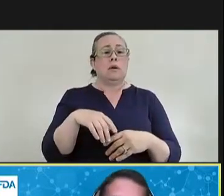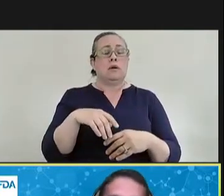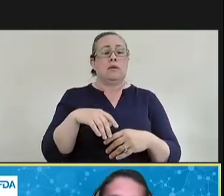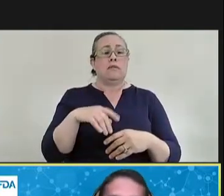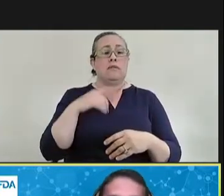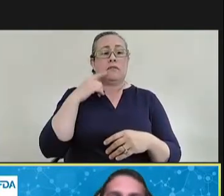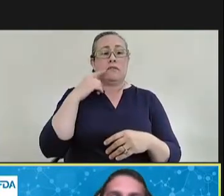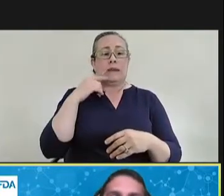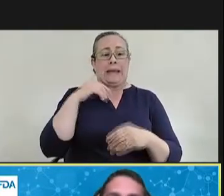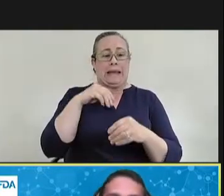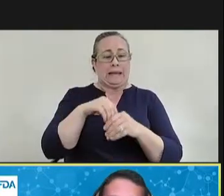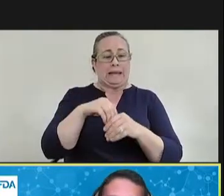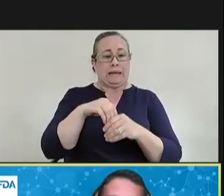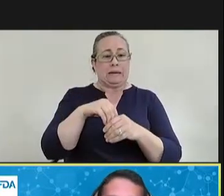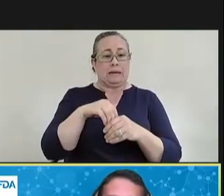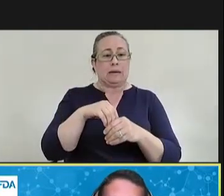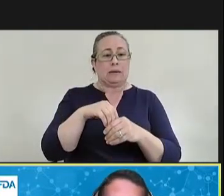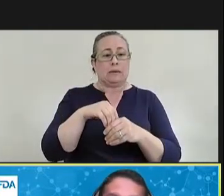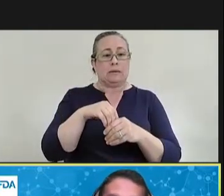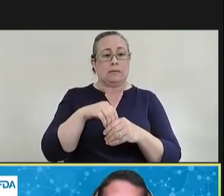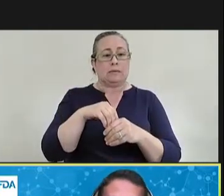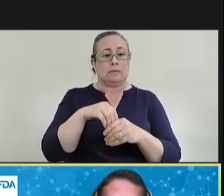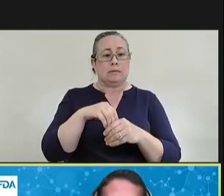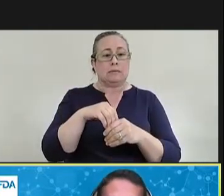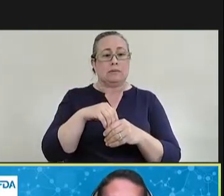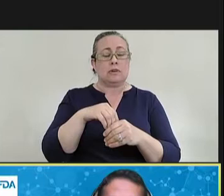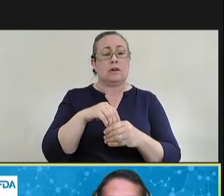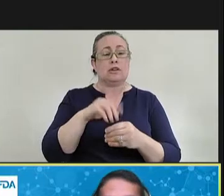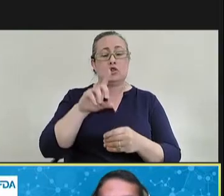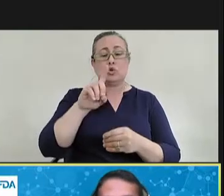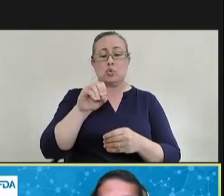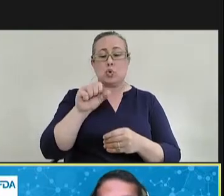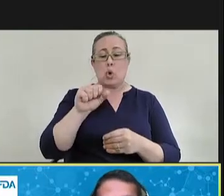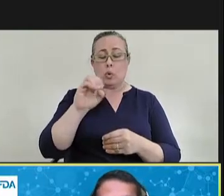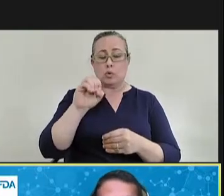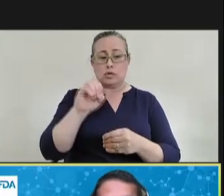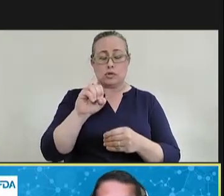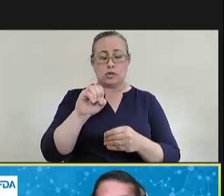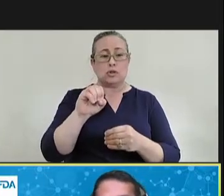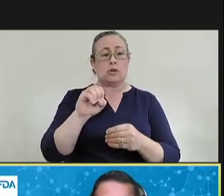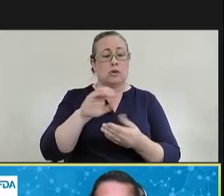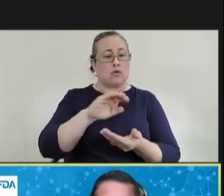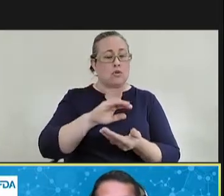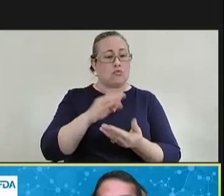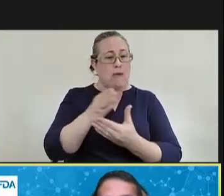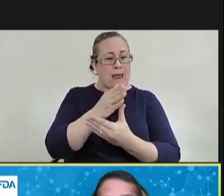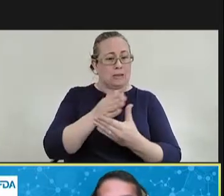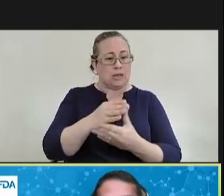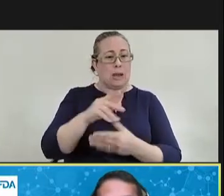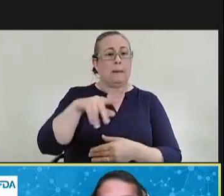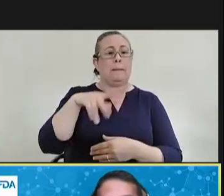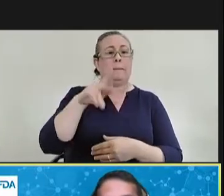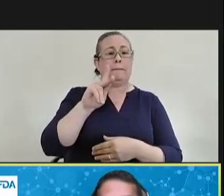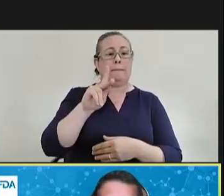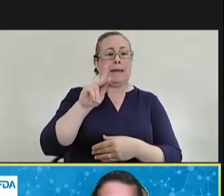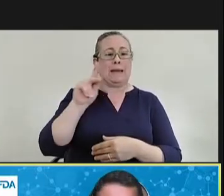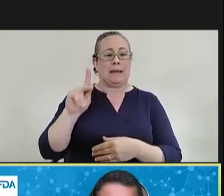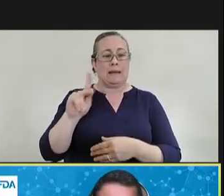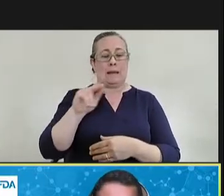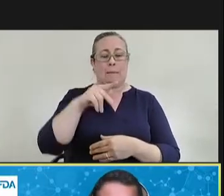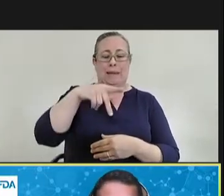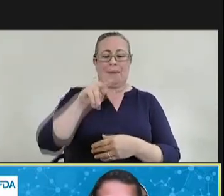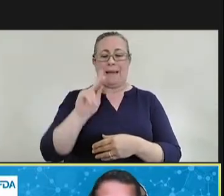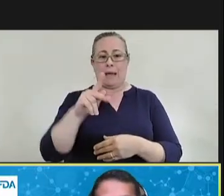in drug dose range finding, PKPD type of modeling, and then in the clinical research,